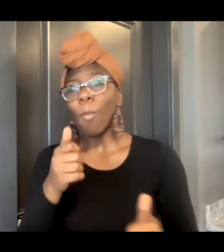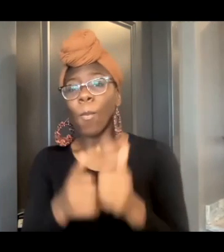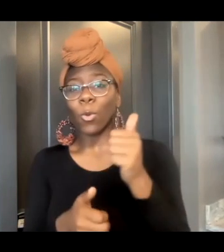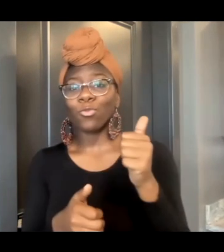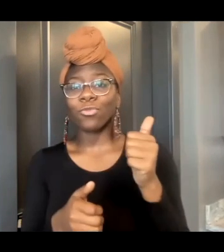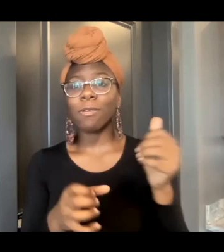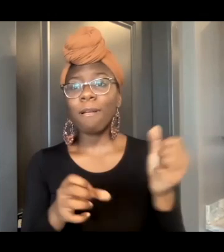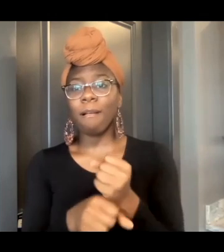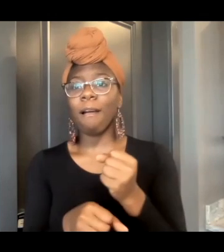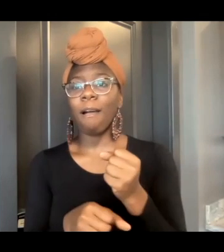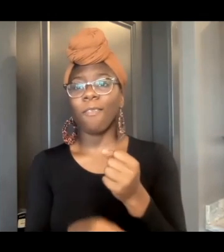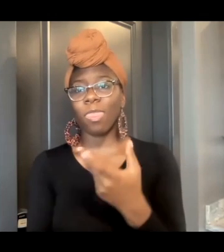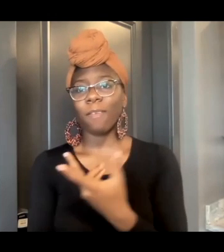get vaccinated.